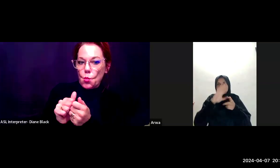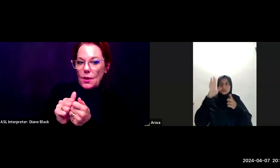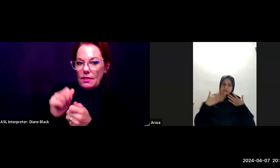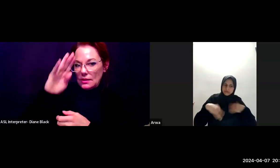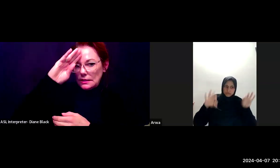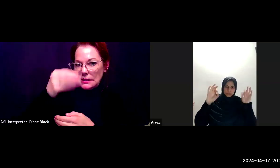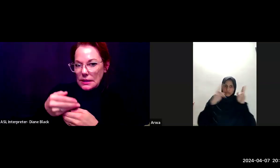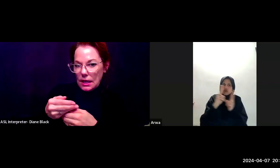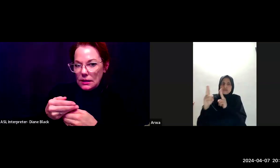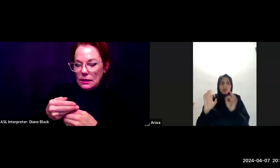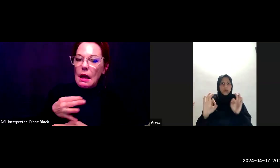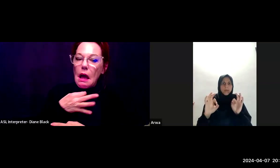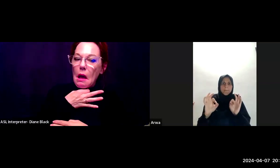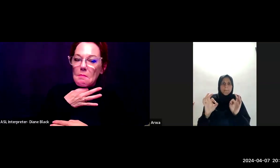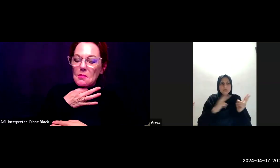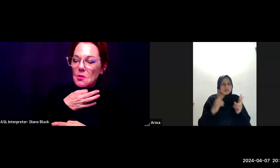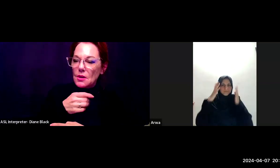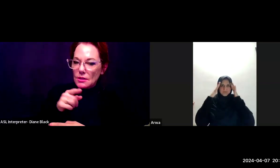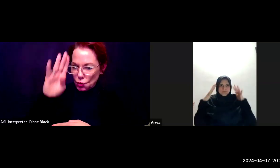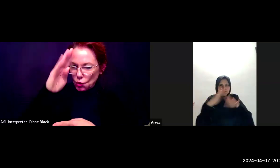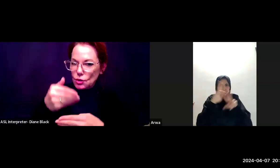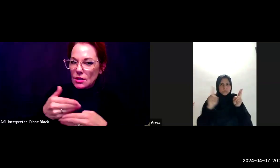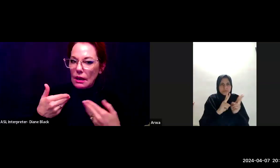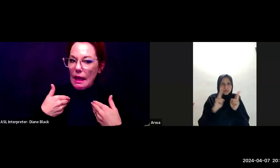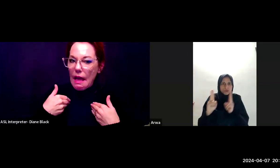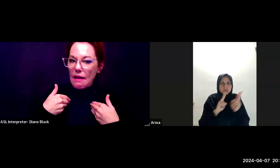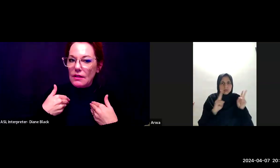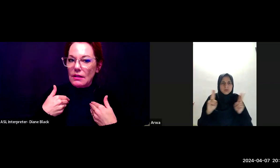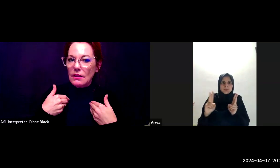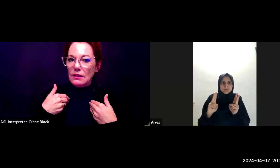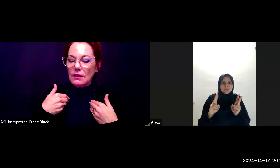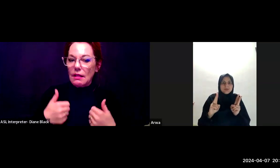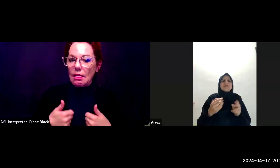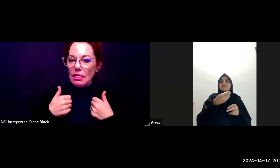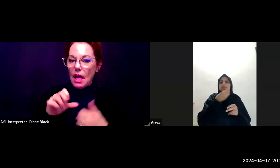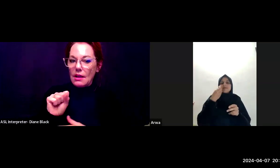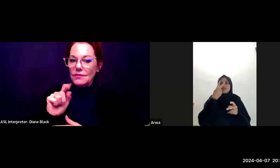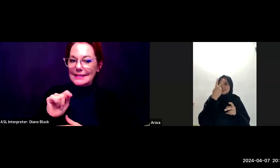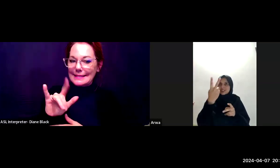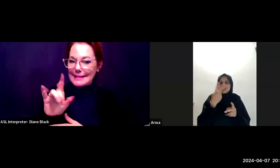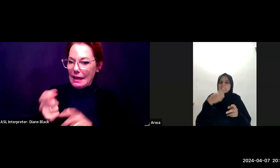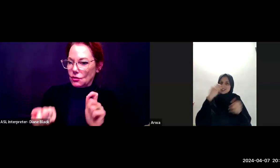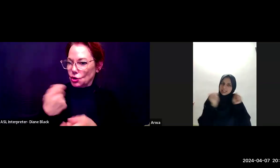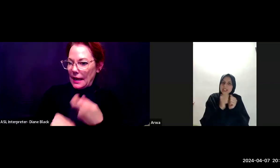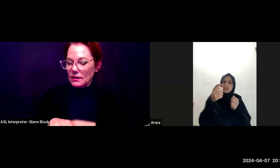none. absolutely none. [Dr Kumar speaking] you better check it out okay. [Lata speaking] yes because he's living with me so